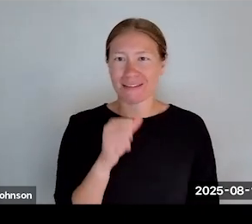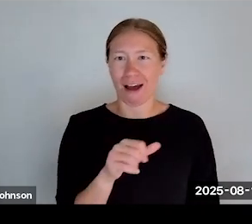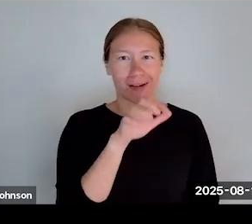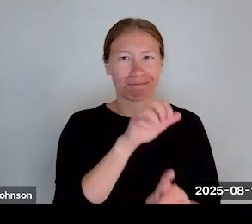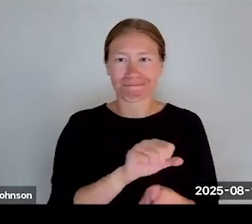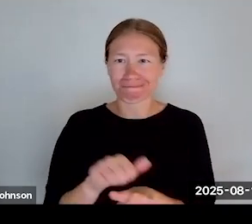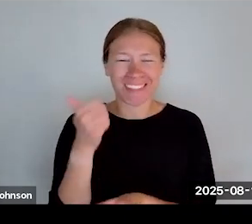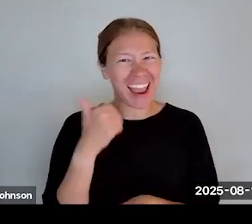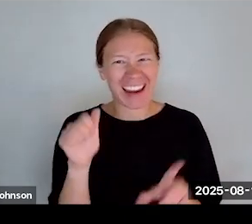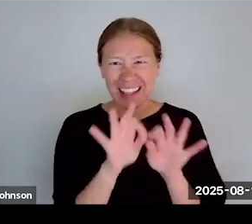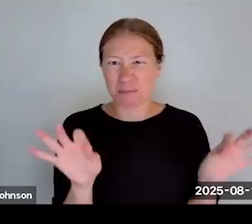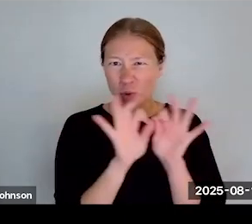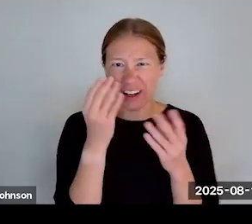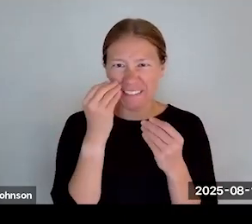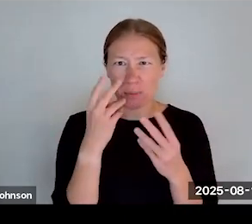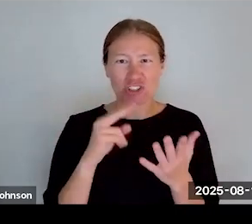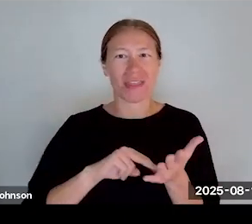that was meant to be shared between the two parties.